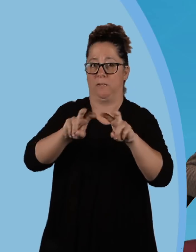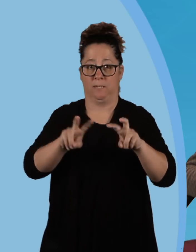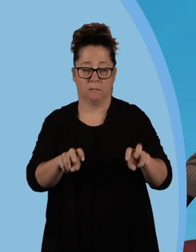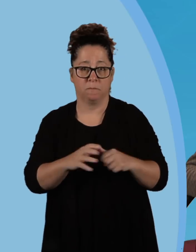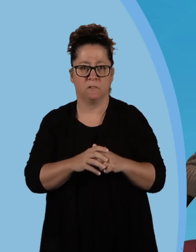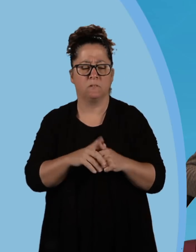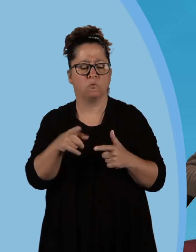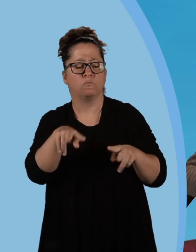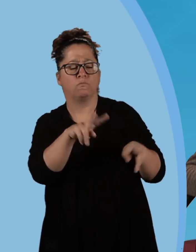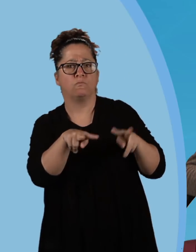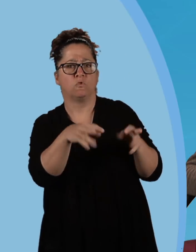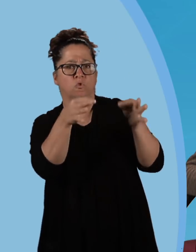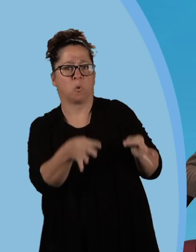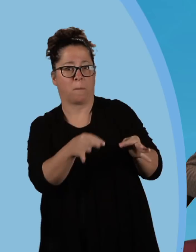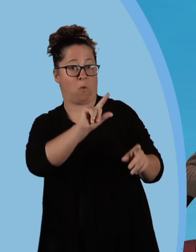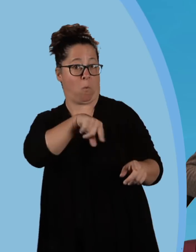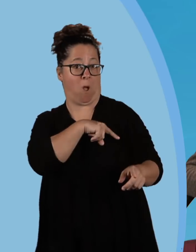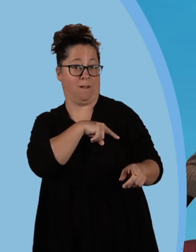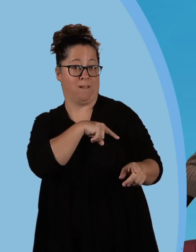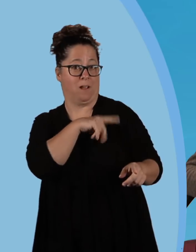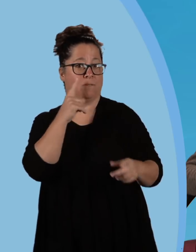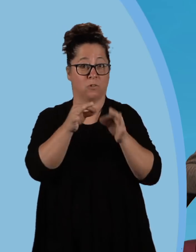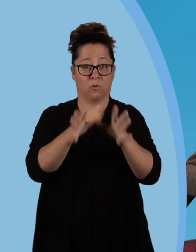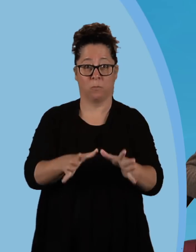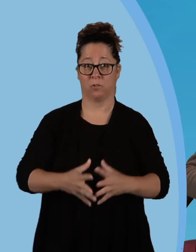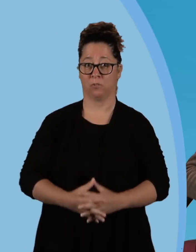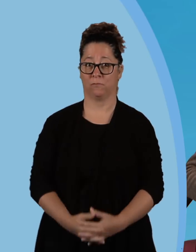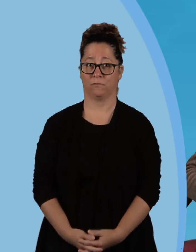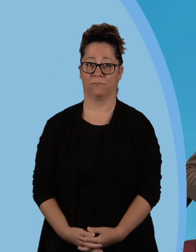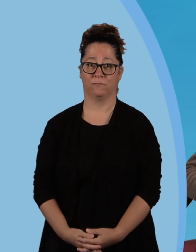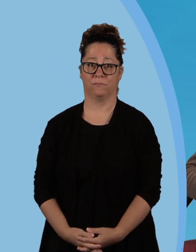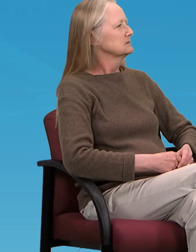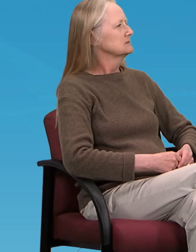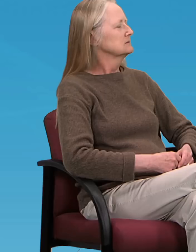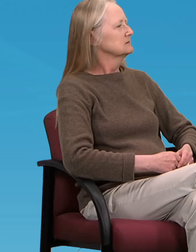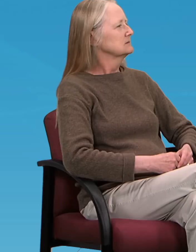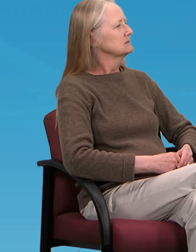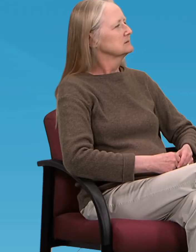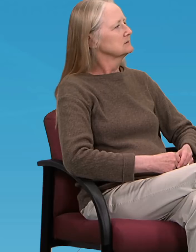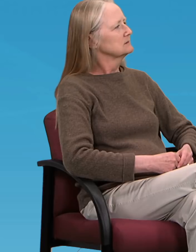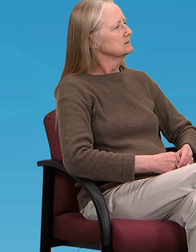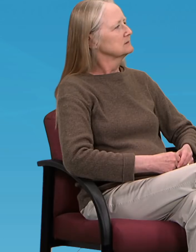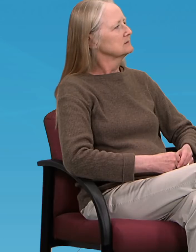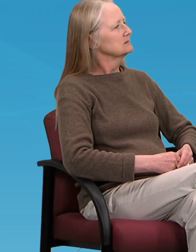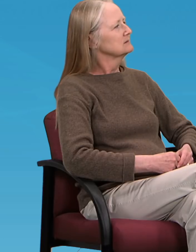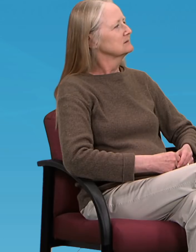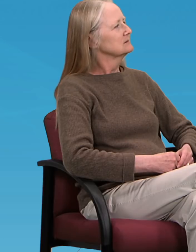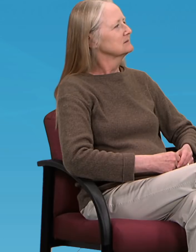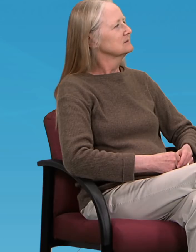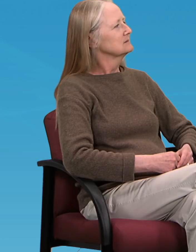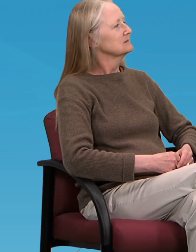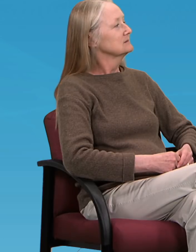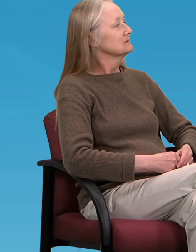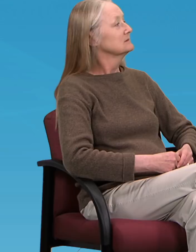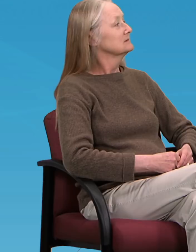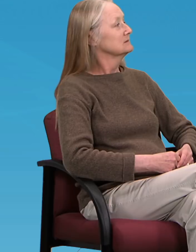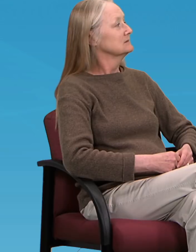or EIPA, to determine how qualified an interpreter is. I'm familiar with the EIPA.